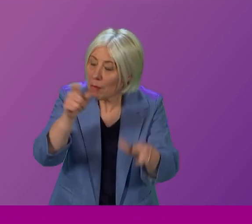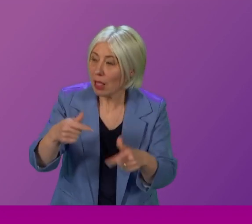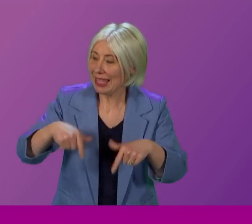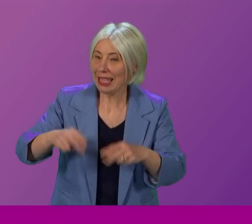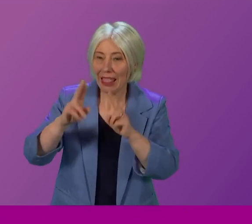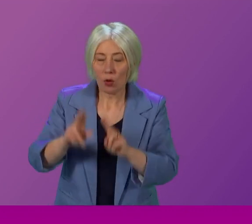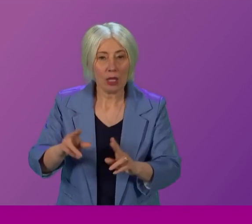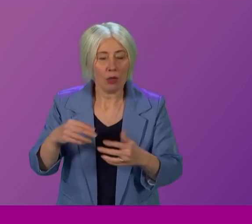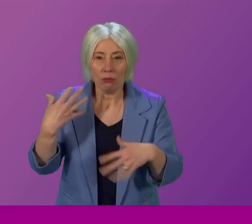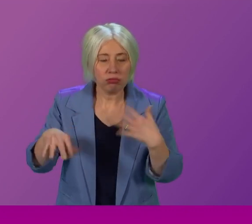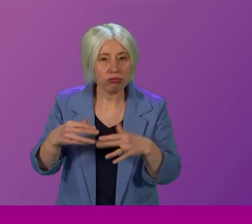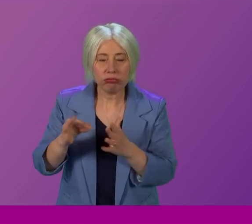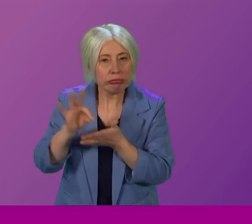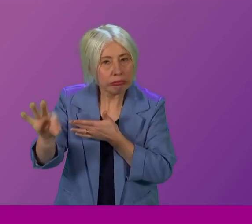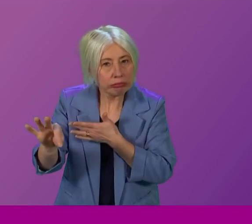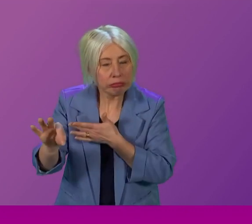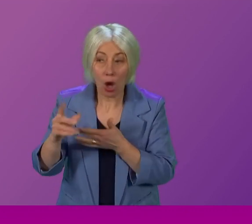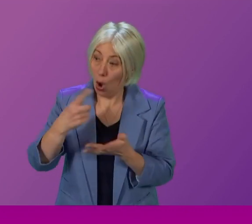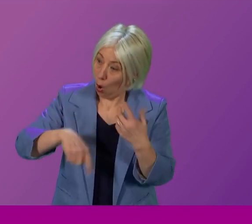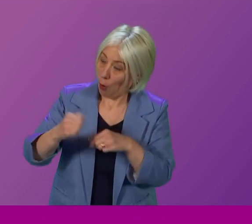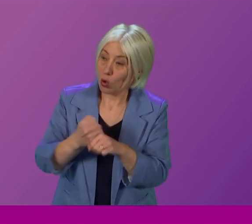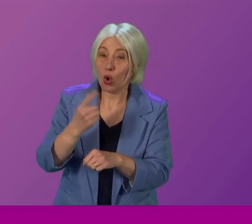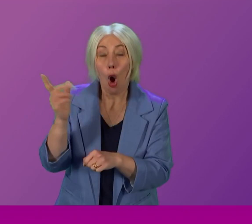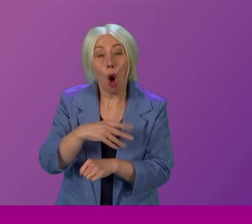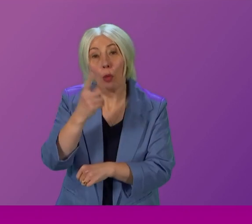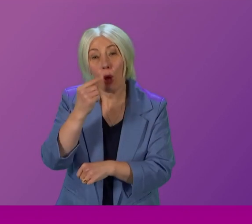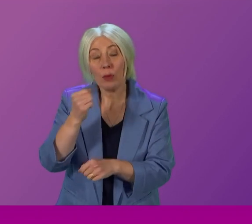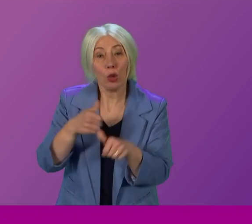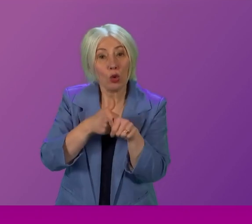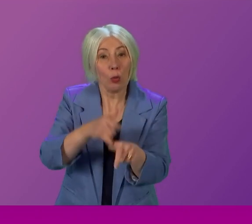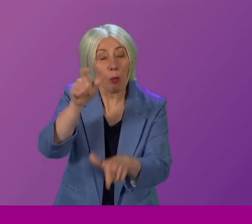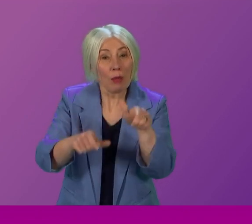We continue to take the action that we can to support households, including, as I said earlier,